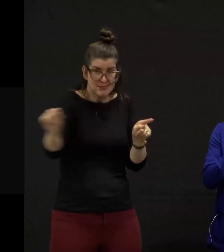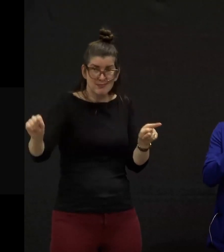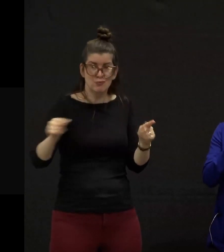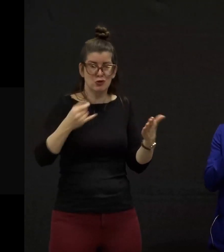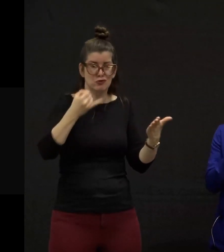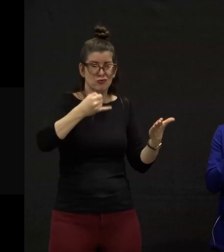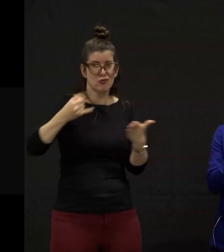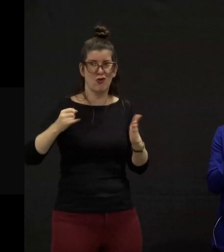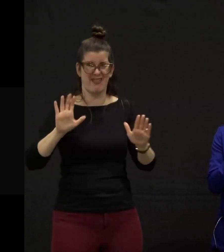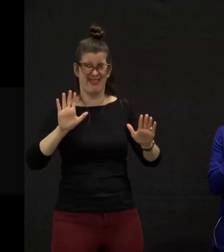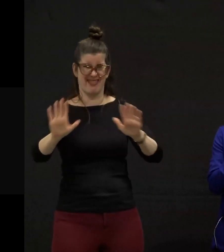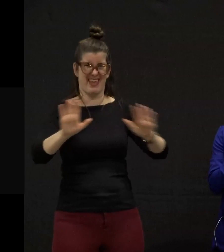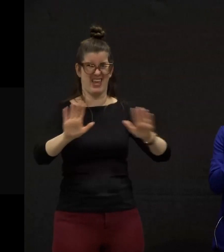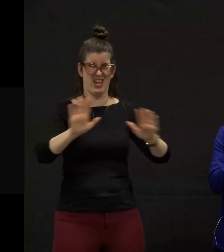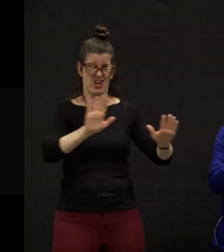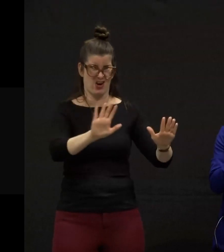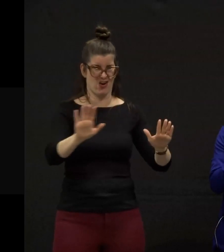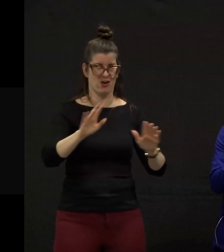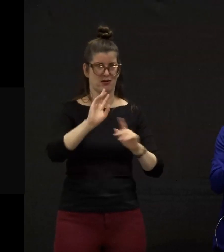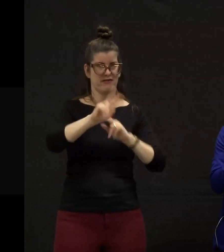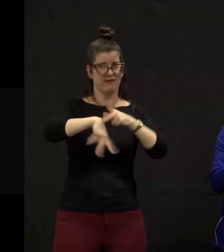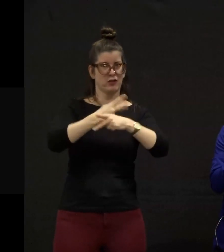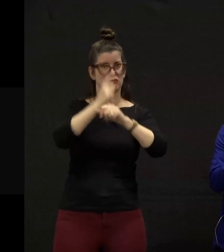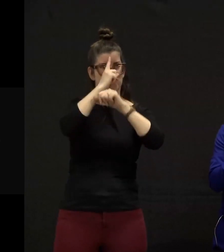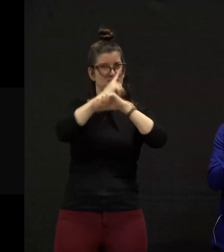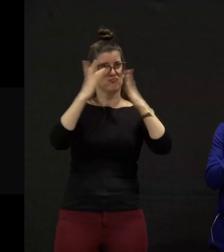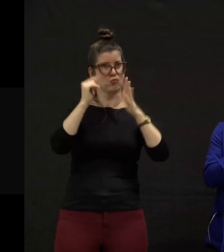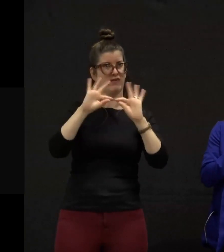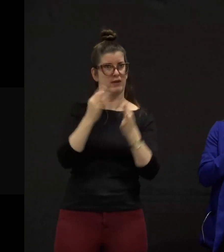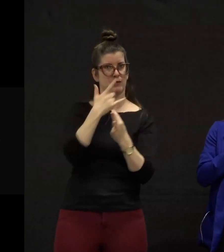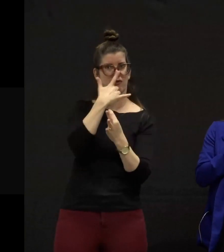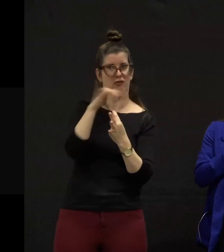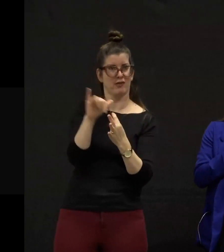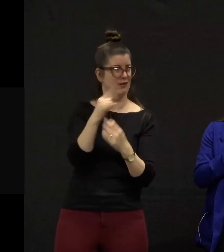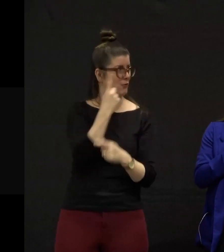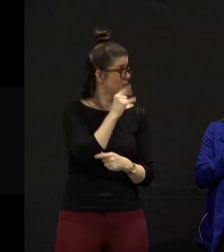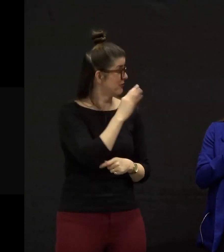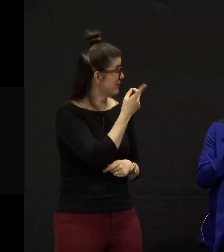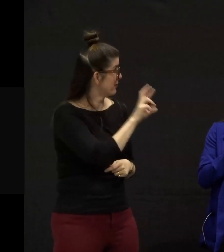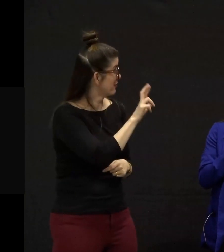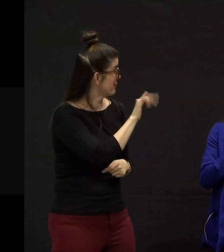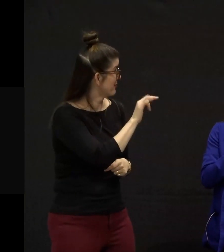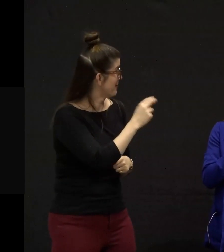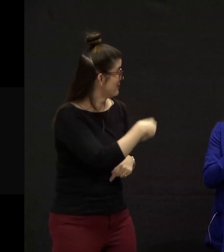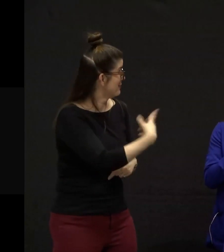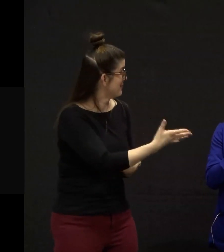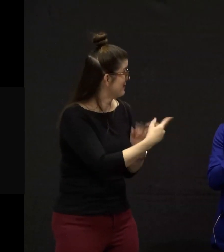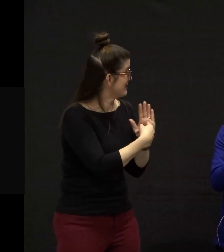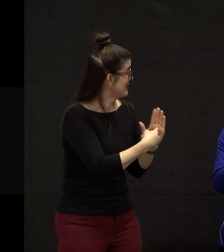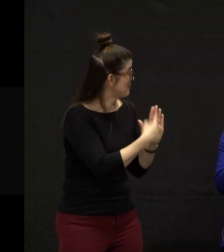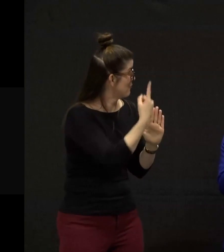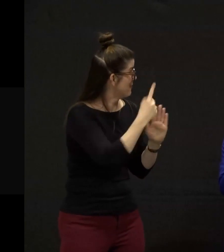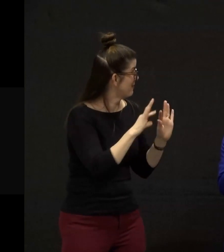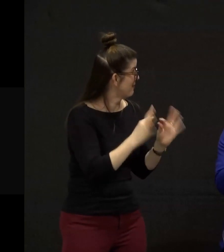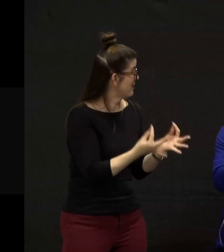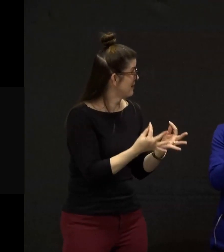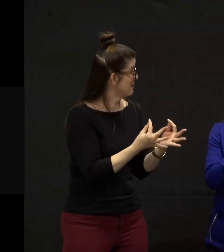their version of what the family looks like. And I wonder if Dr. Ryan wants to give an example of a family that